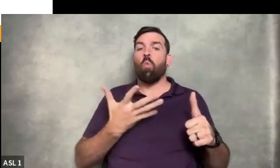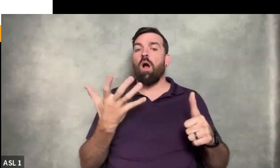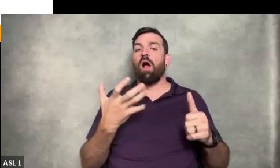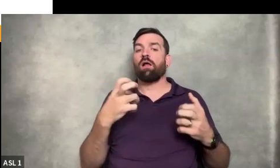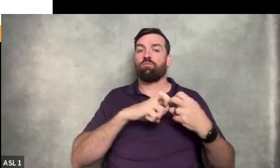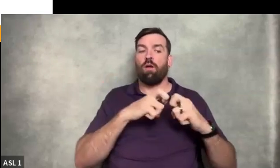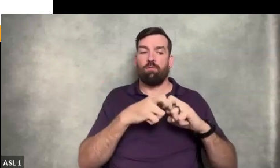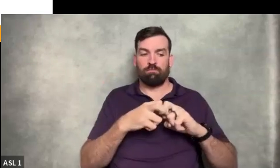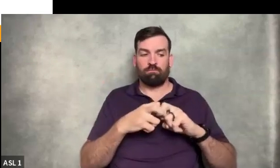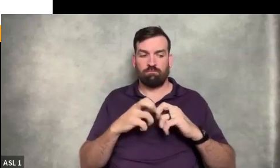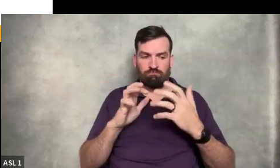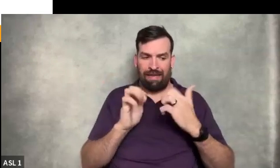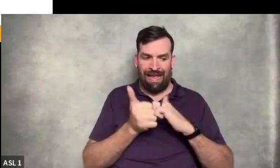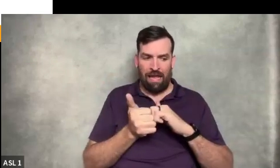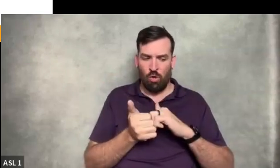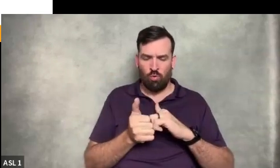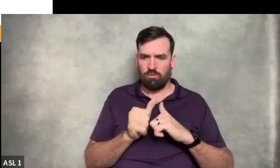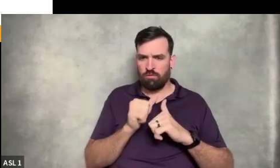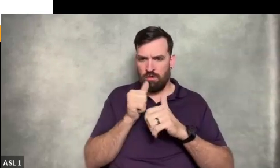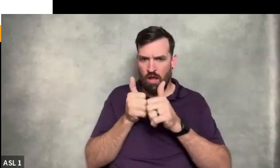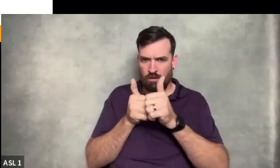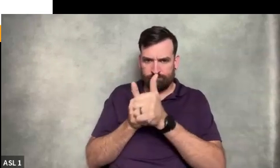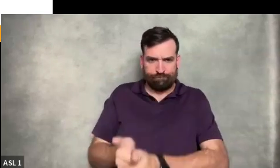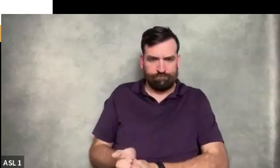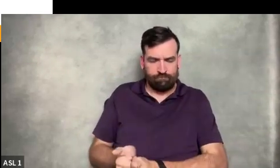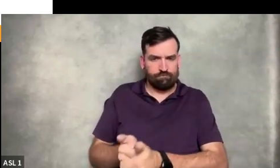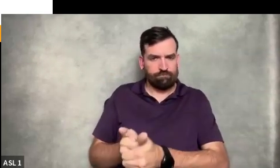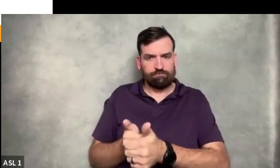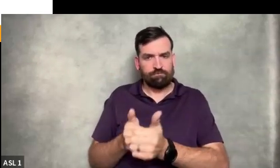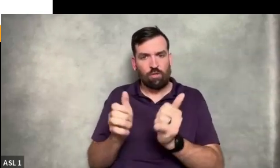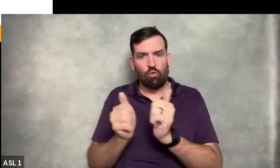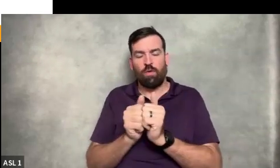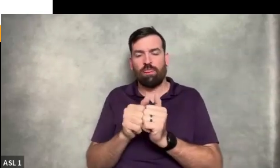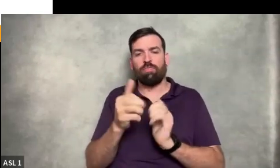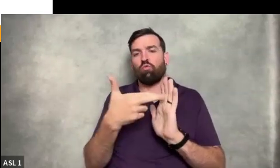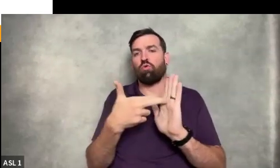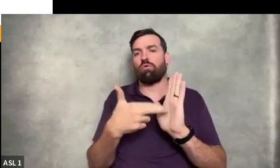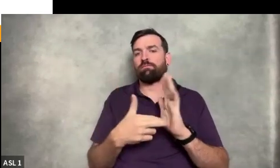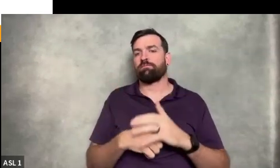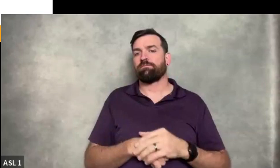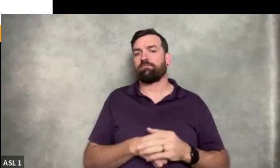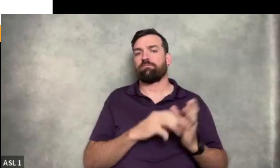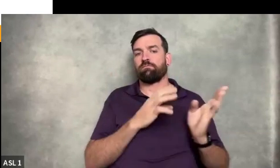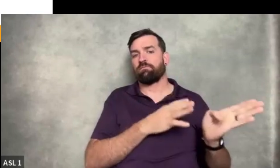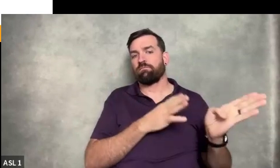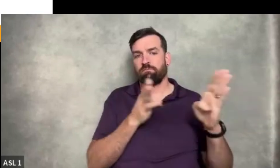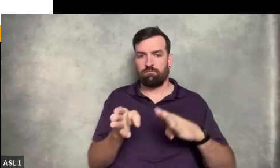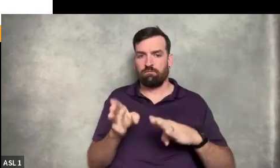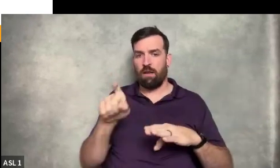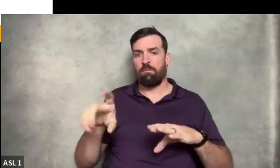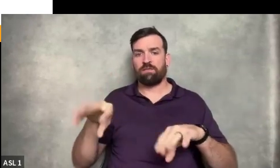how are they out of compliance with the provision. The next thing they have to disclose is by when